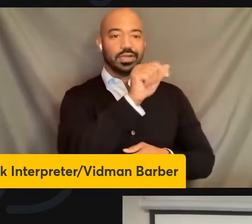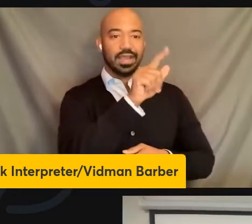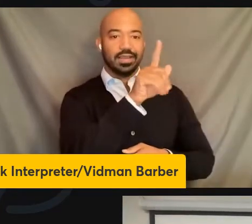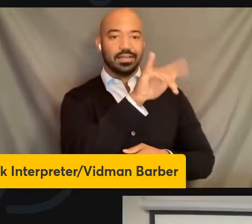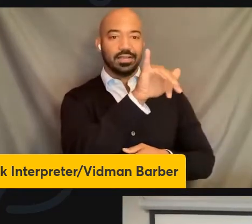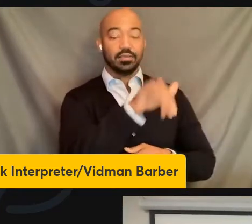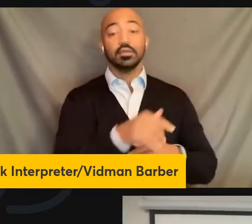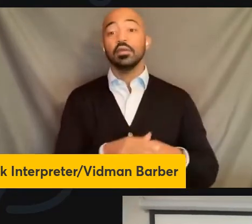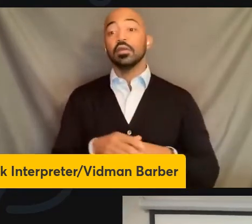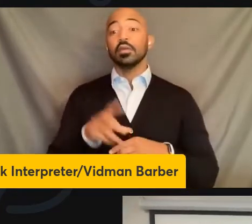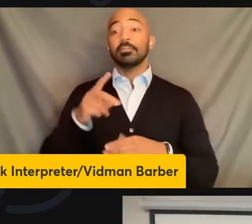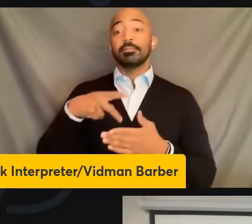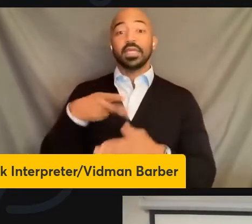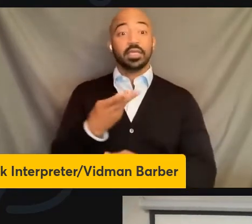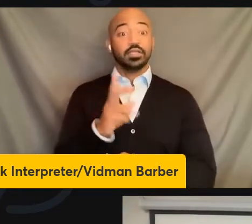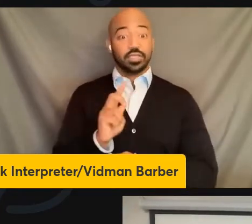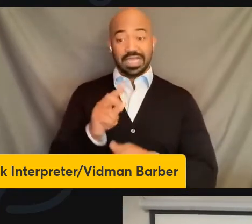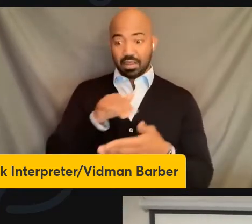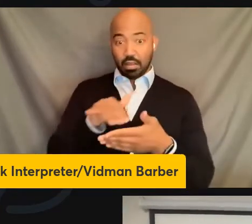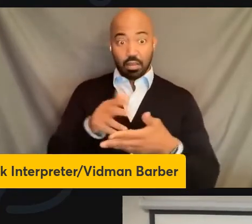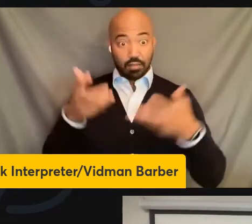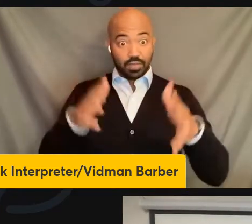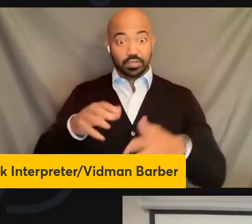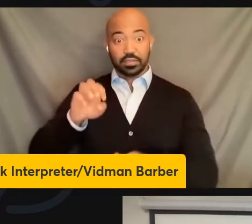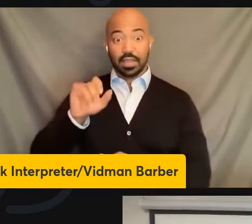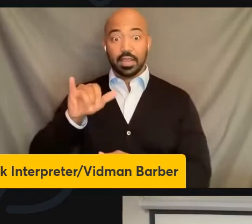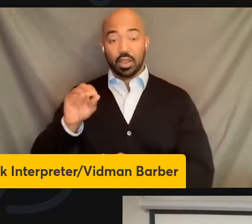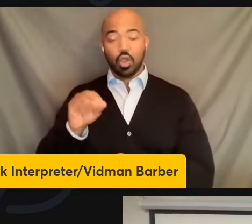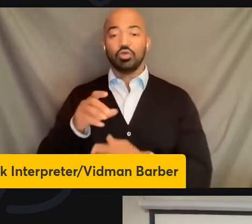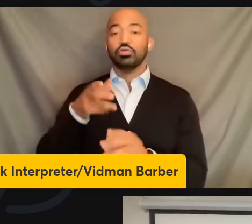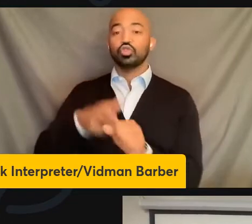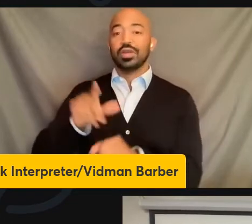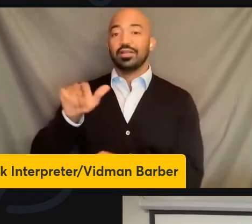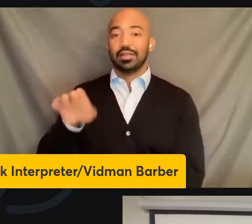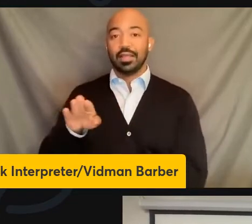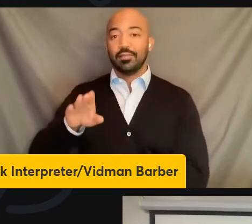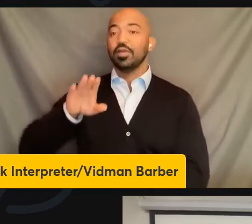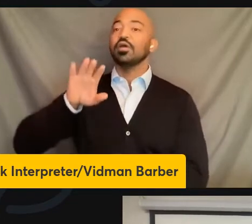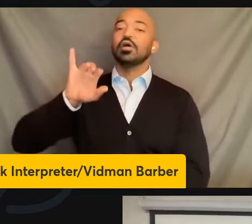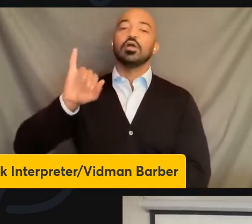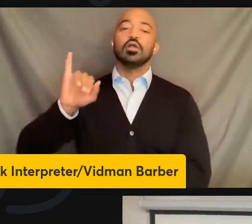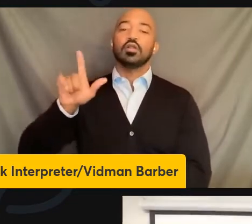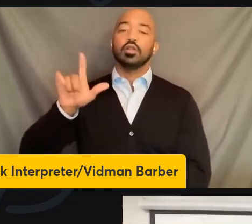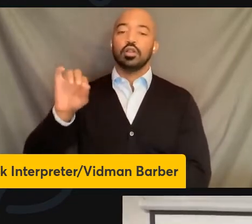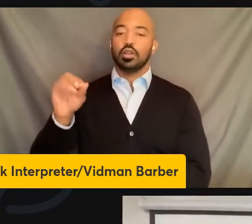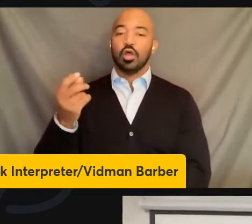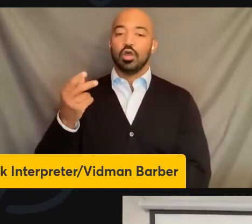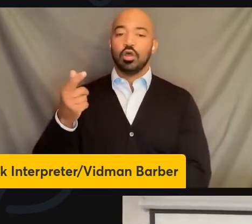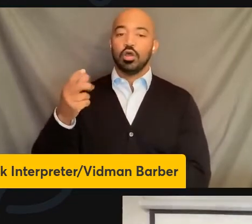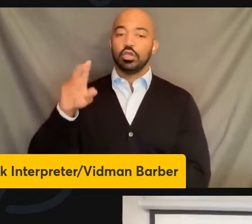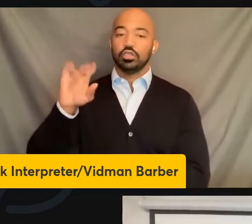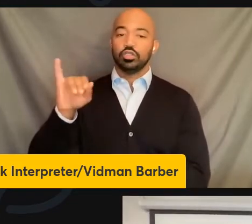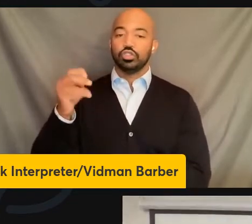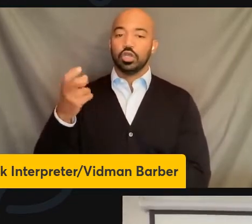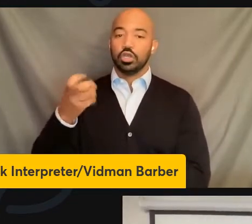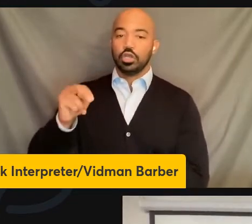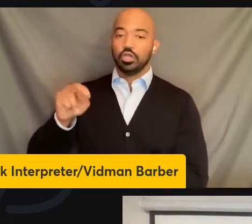his PhD studies, he joined the lab of Dr. Long John Woo at Rutgers University in New Jersey, and then at Mayo Clinic in